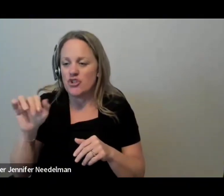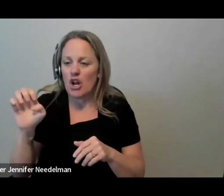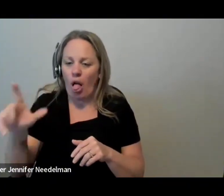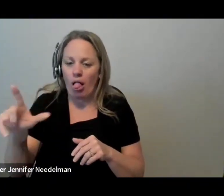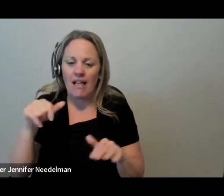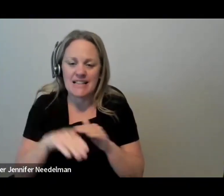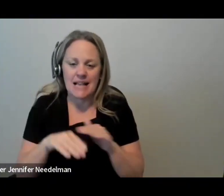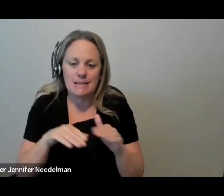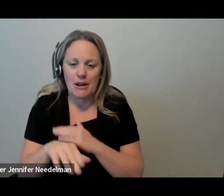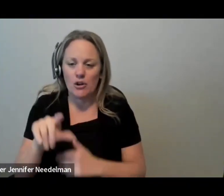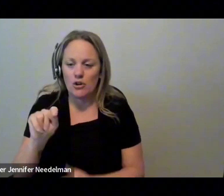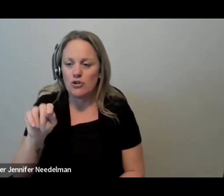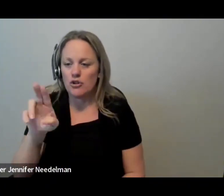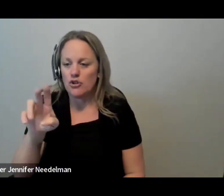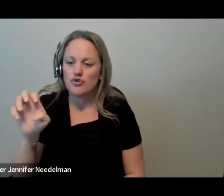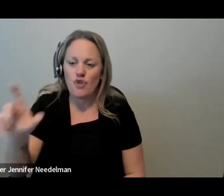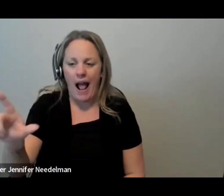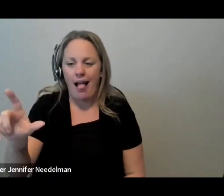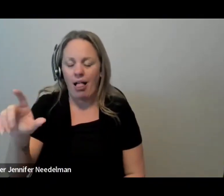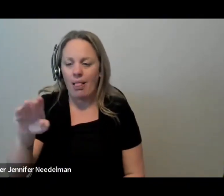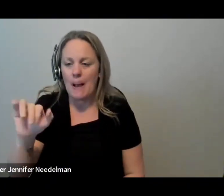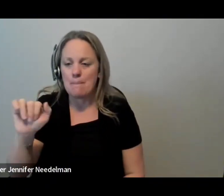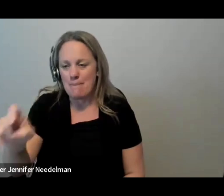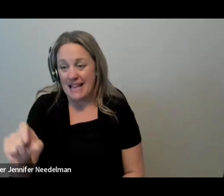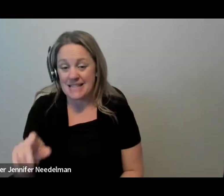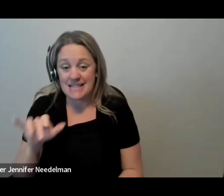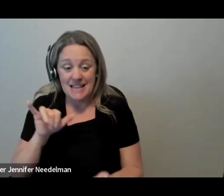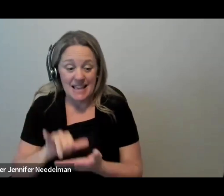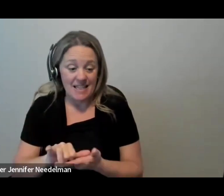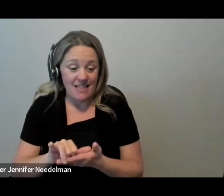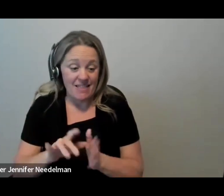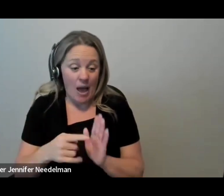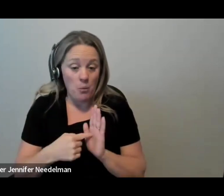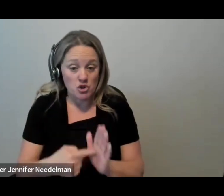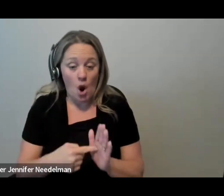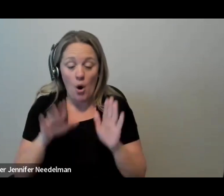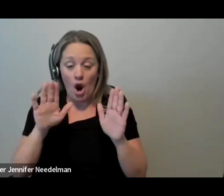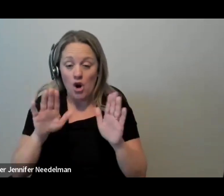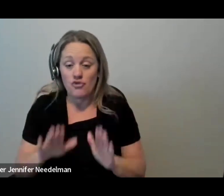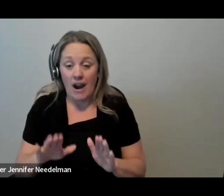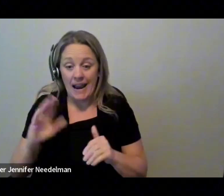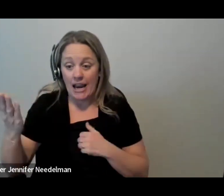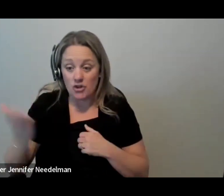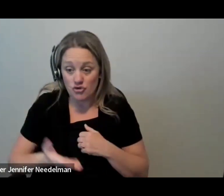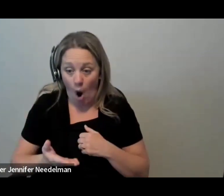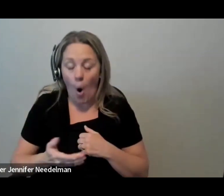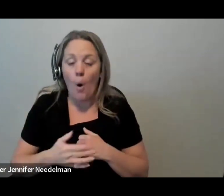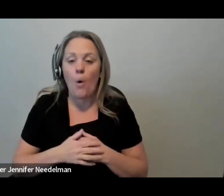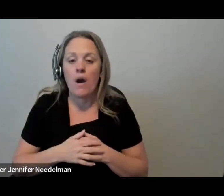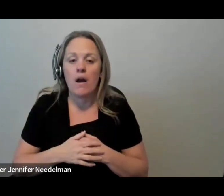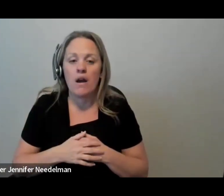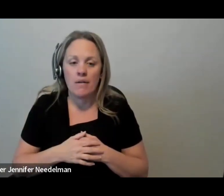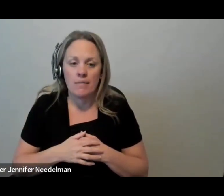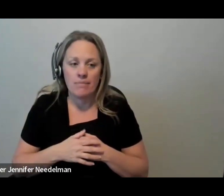So that'll provide you a great introduction as at a manageable pace. And then there is also, as I mentioned